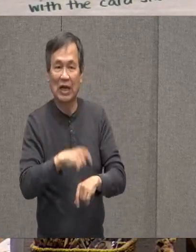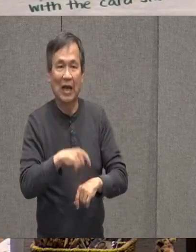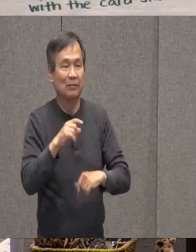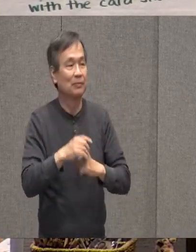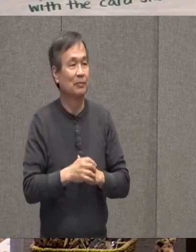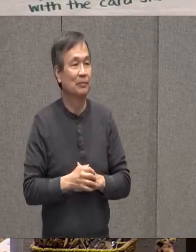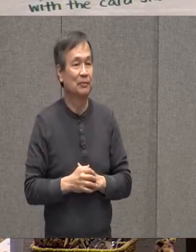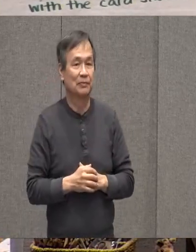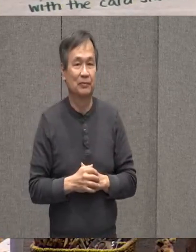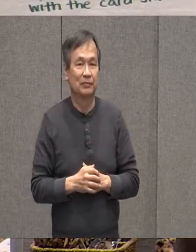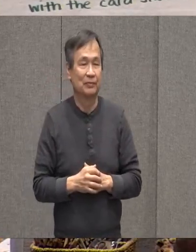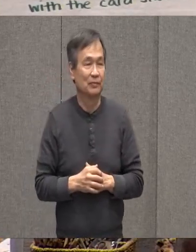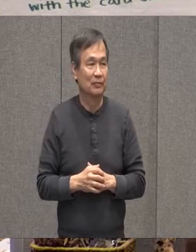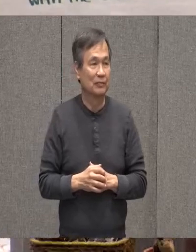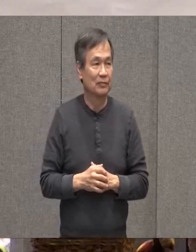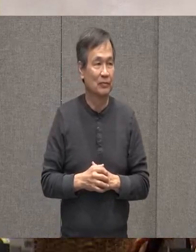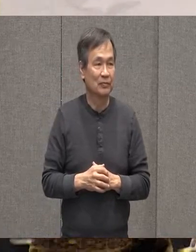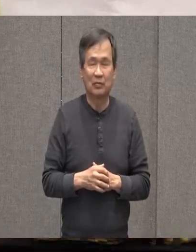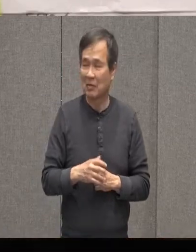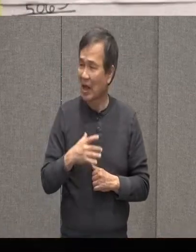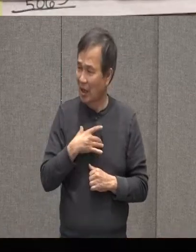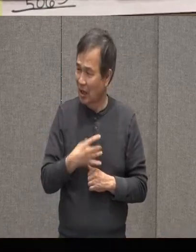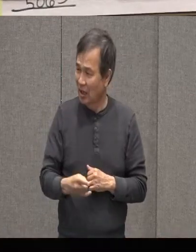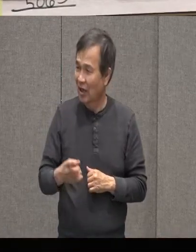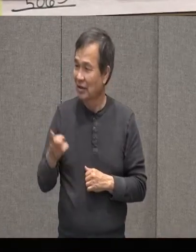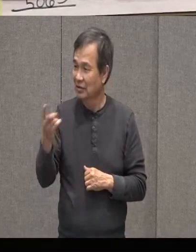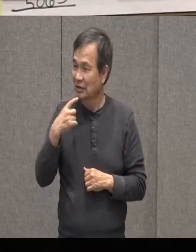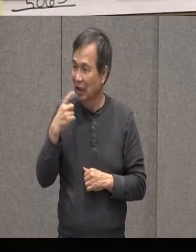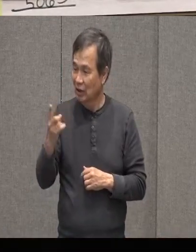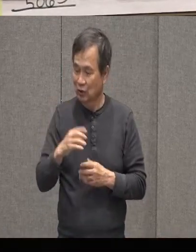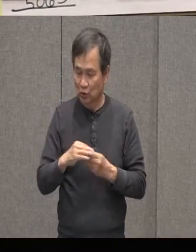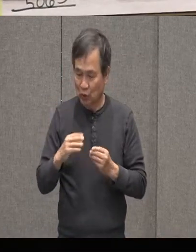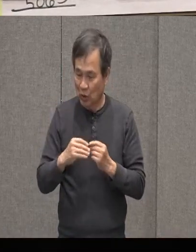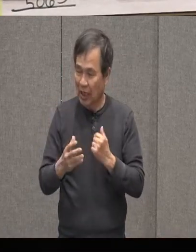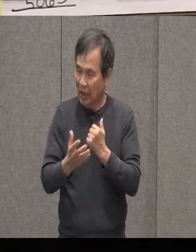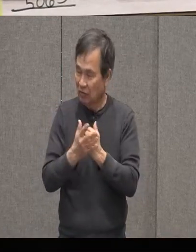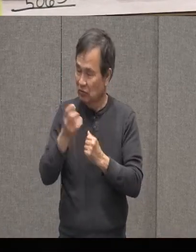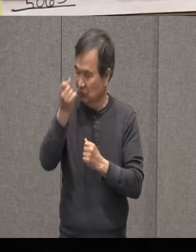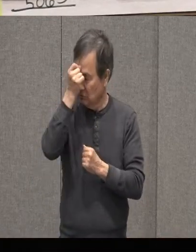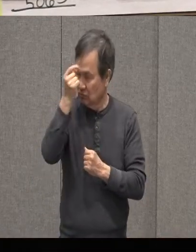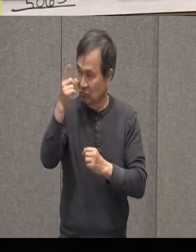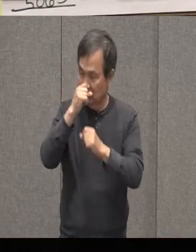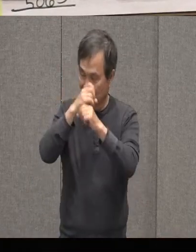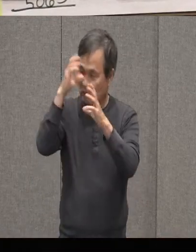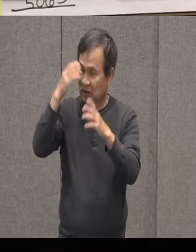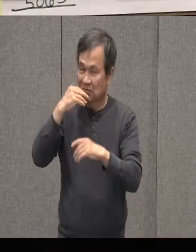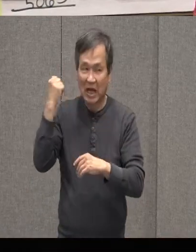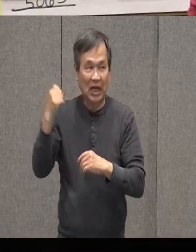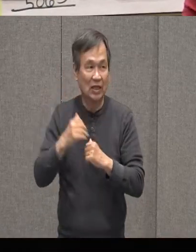[Miss Karnas] I like the way you put that in a story because sometimes that helps me to think about [Mrs Sears] we're getting a one.